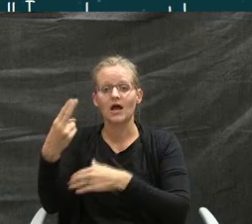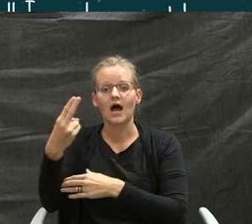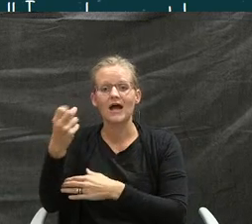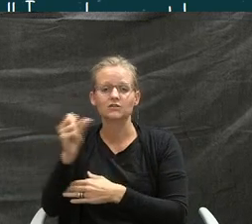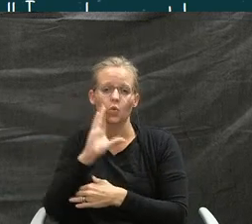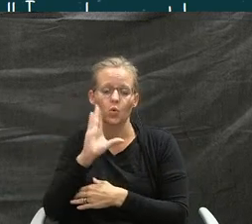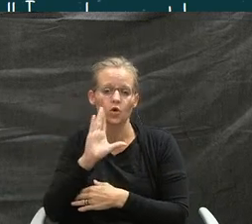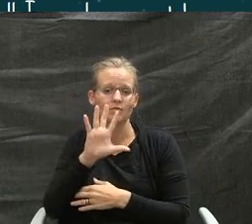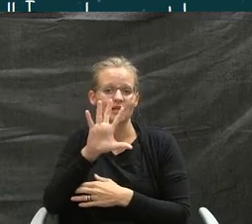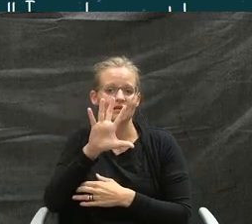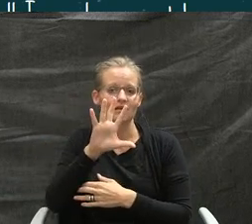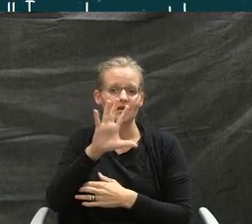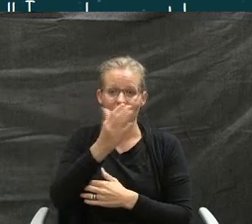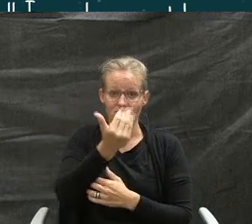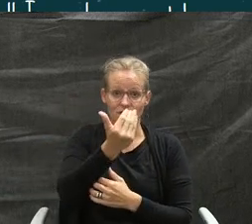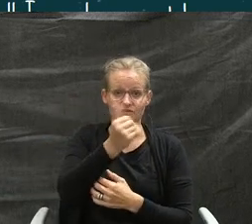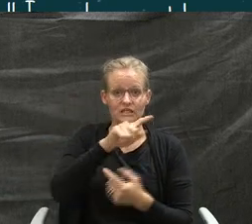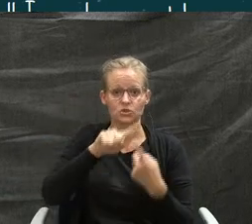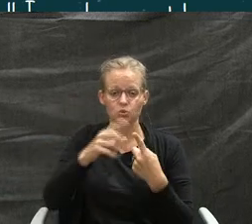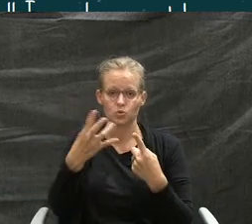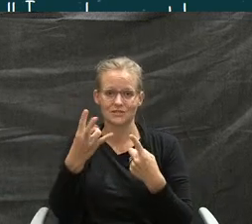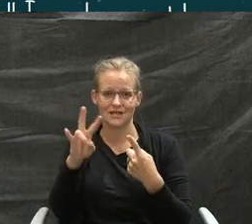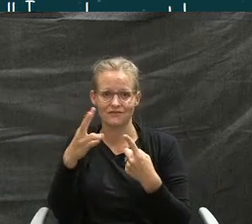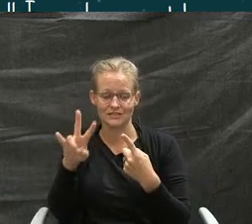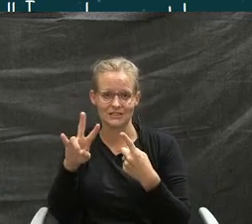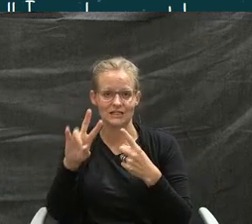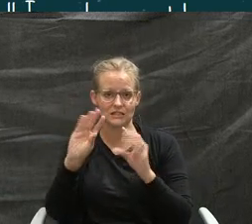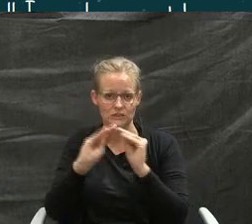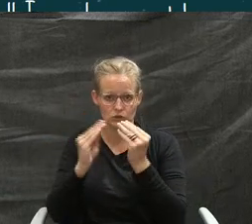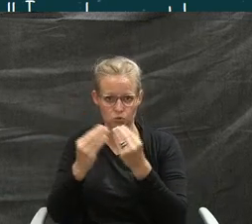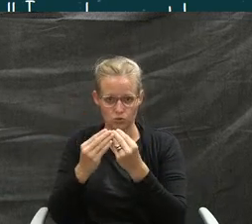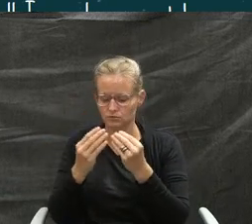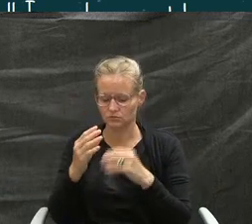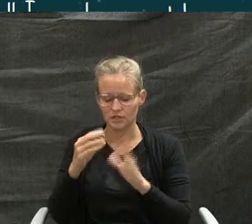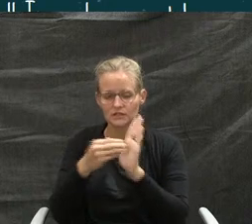students. So 6 to 8 grade middle school will be split